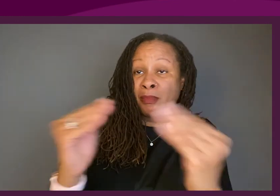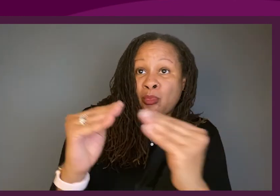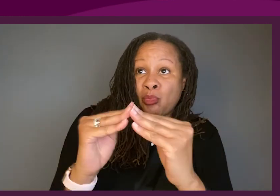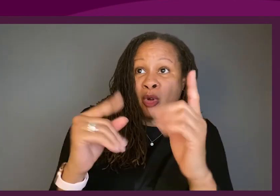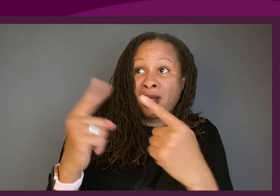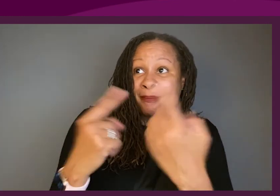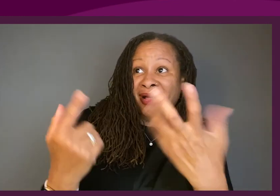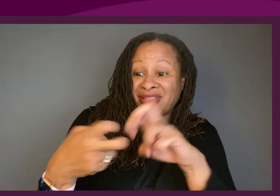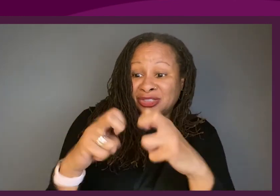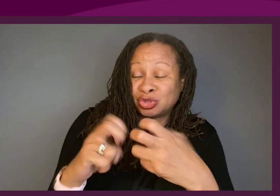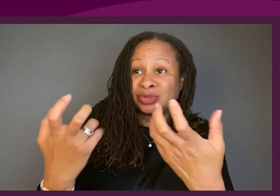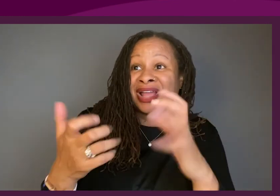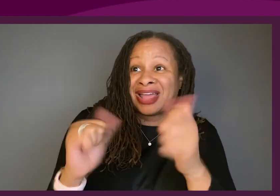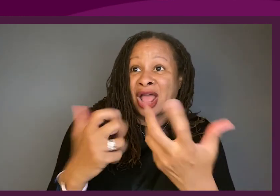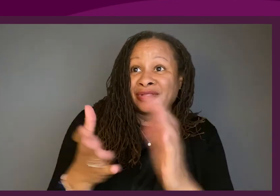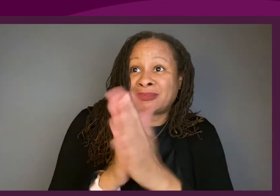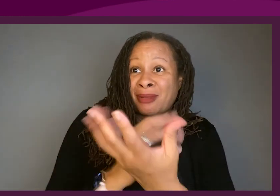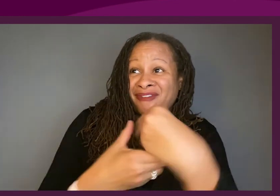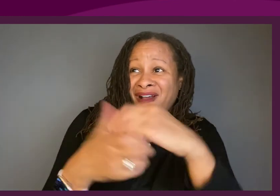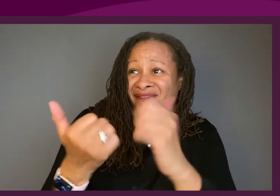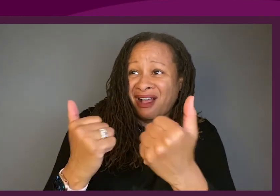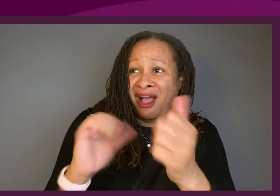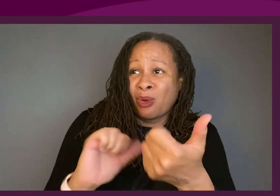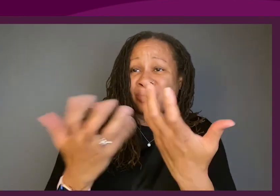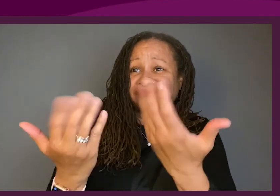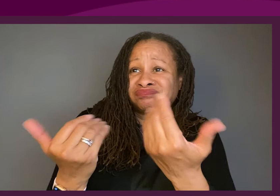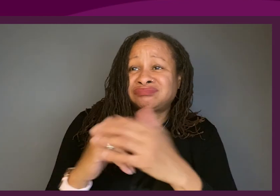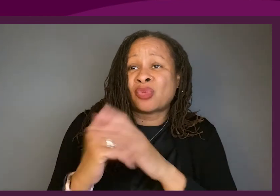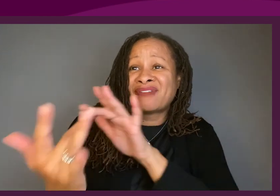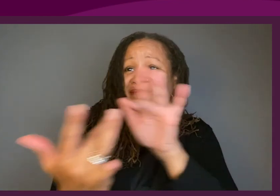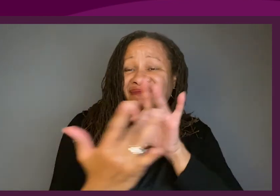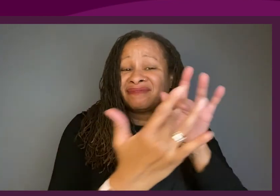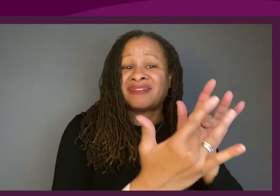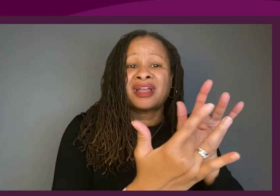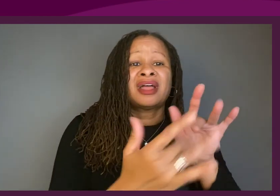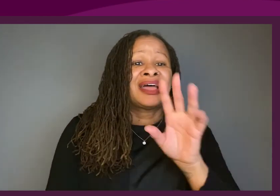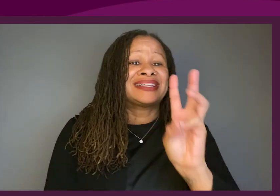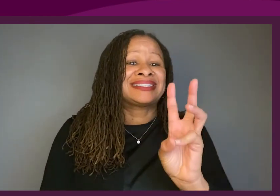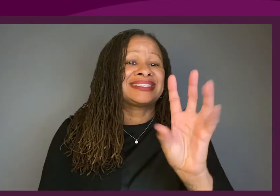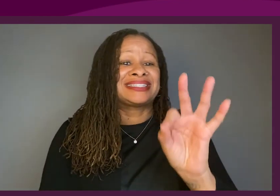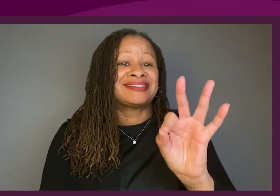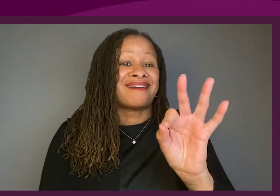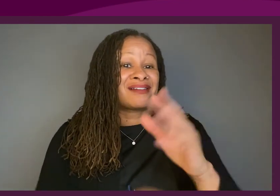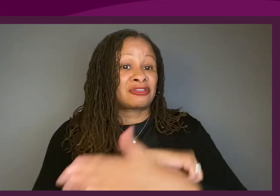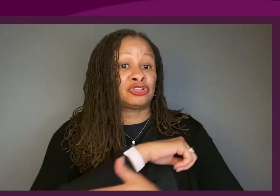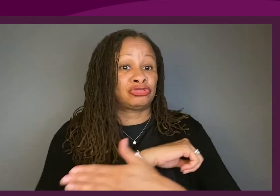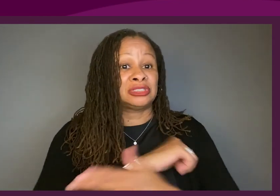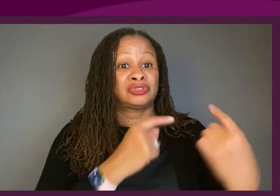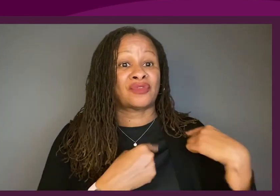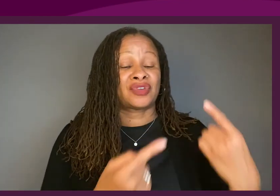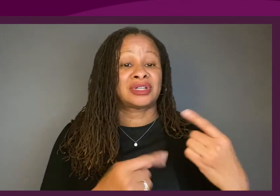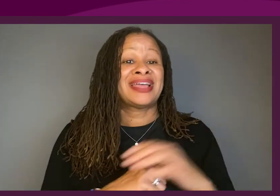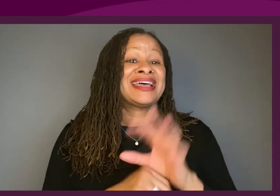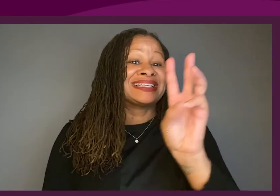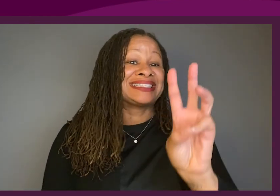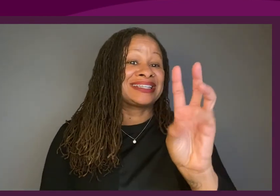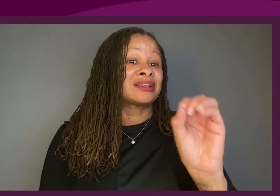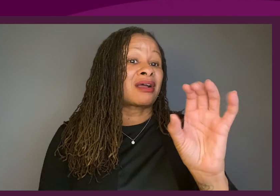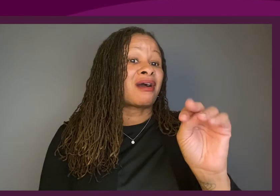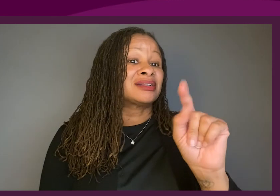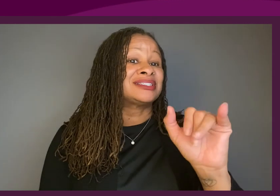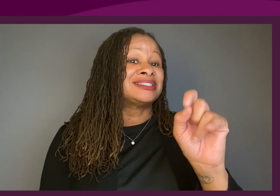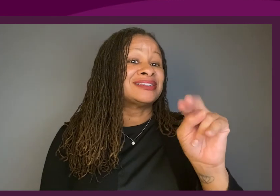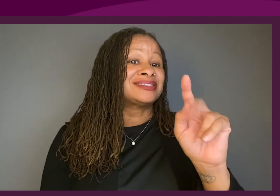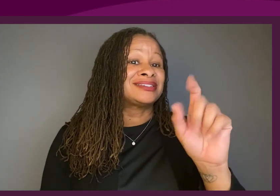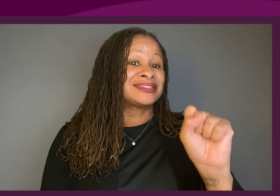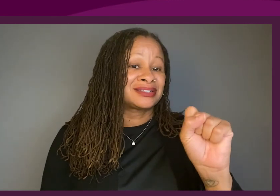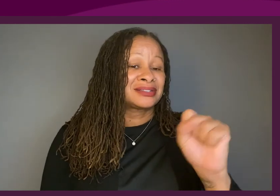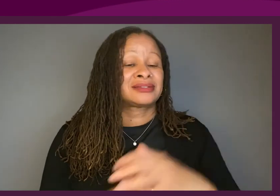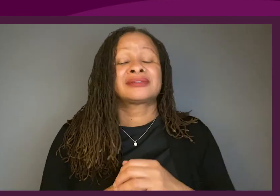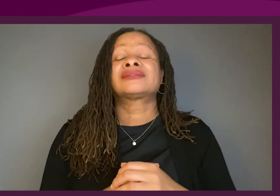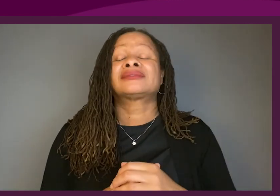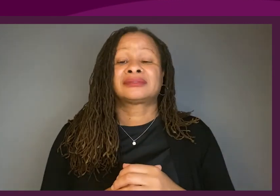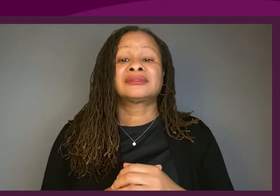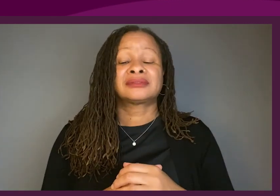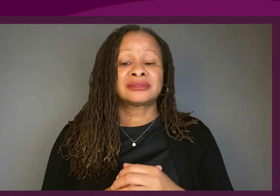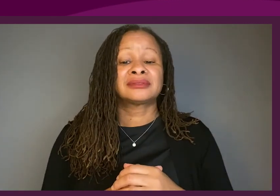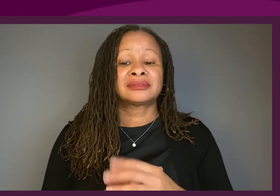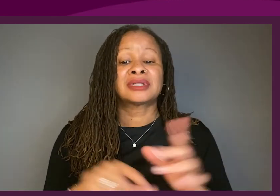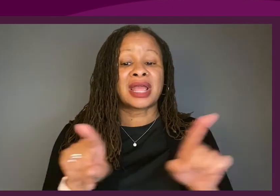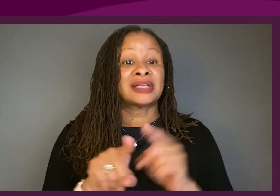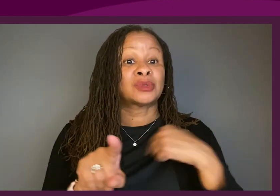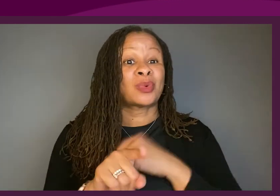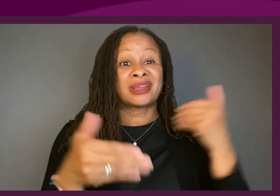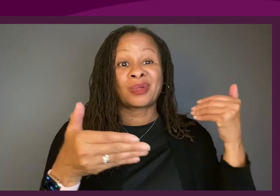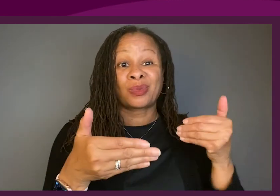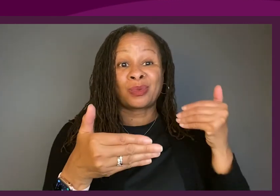And as we get closer to the end of our first year, we are very excited about our ability